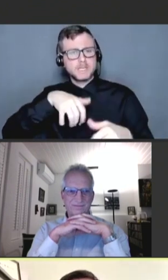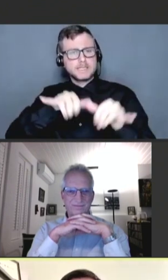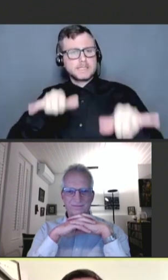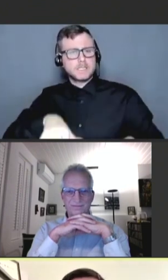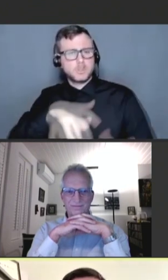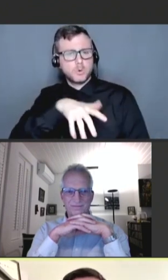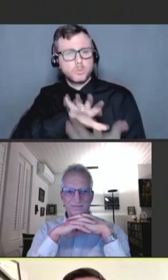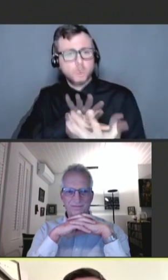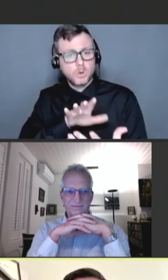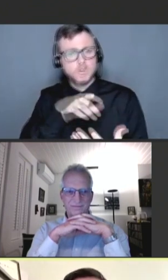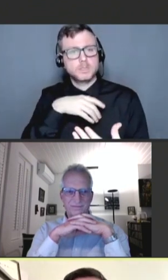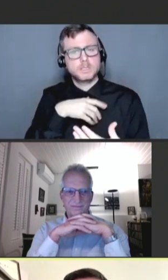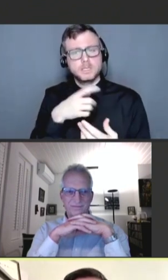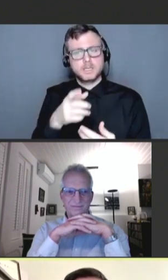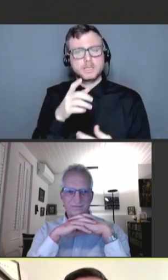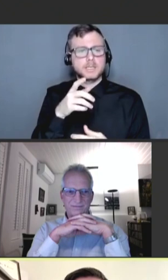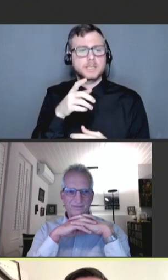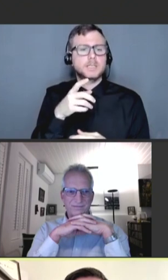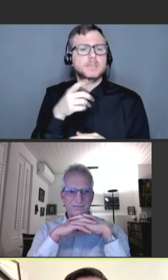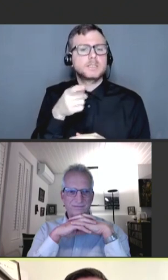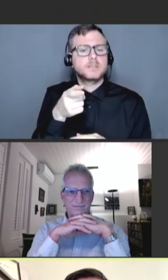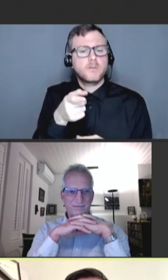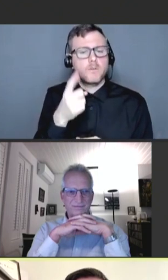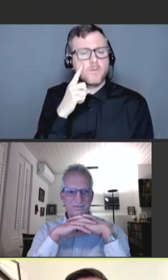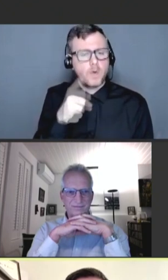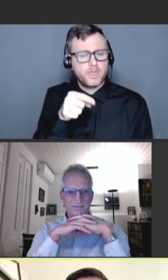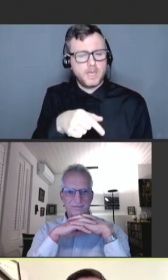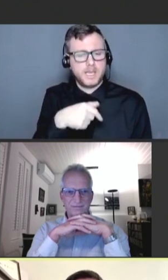you know, counter-factual thinking to Long-COVID -- may I have the next slide?